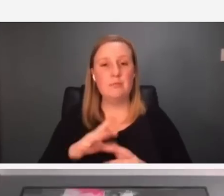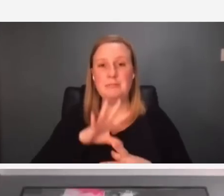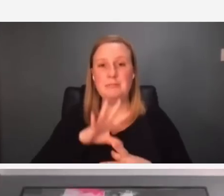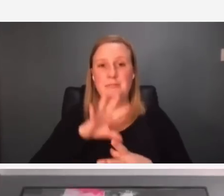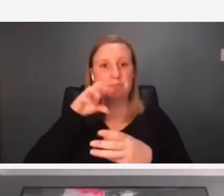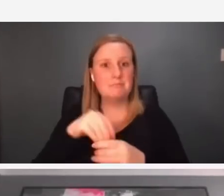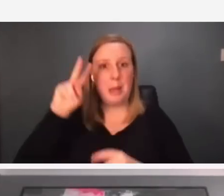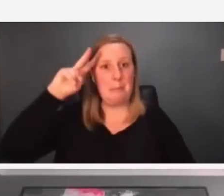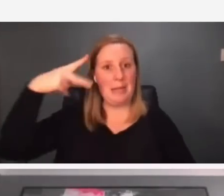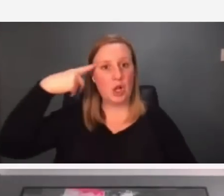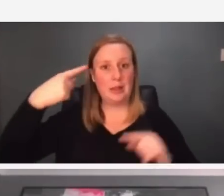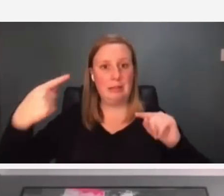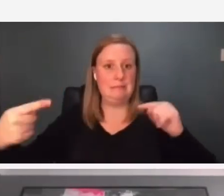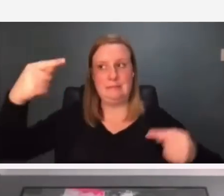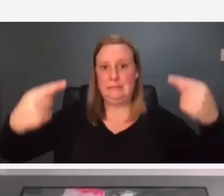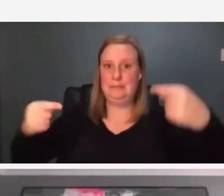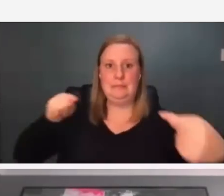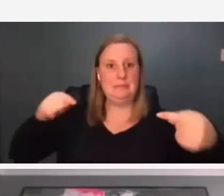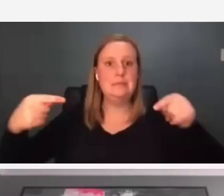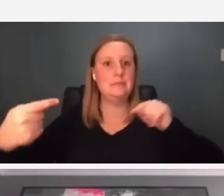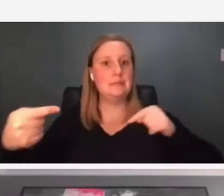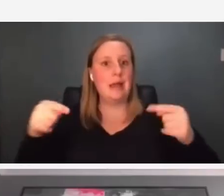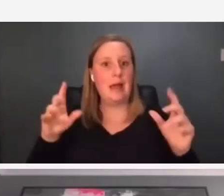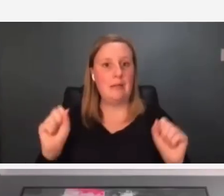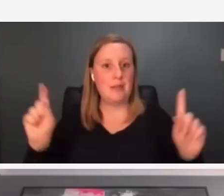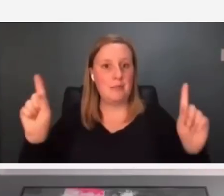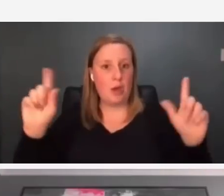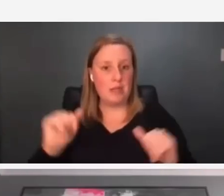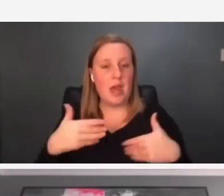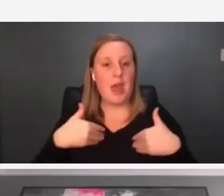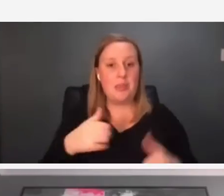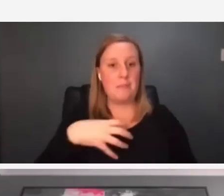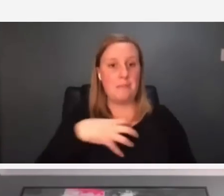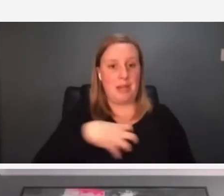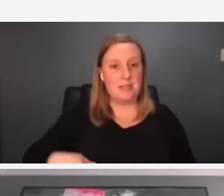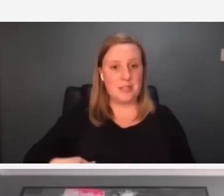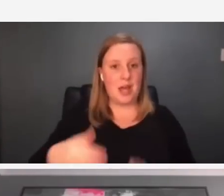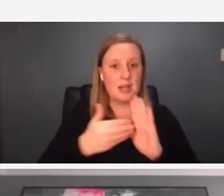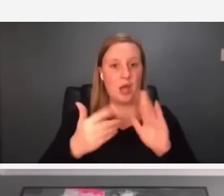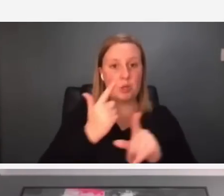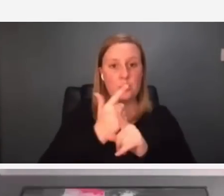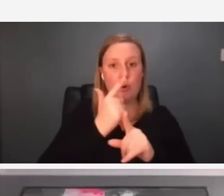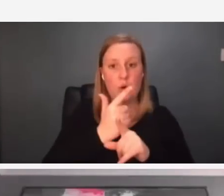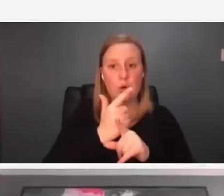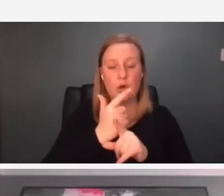Where we are at the moment is that Health Ministers are now starting to talk post the introduction of